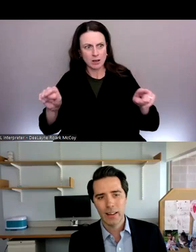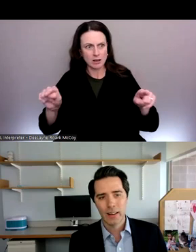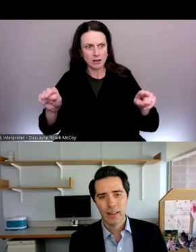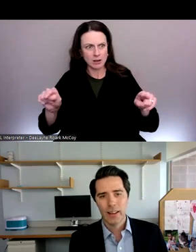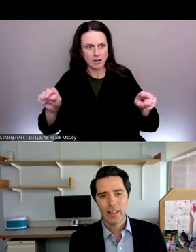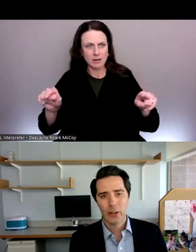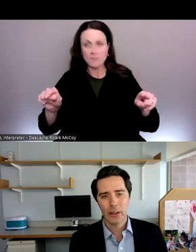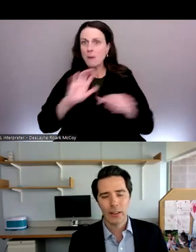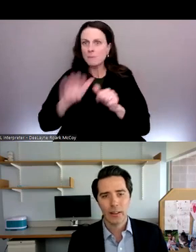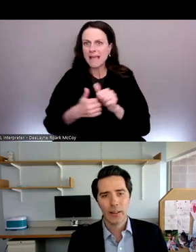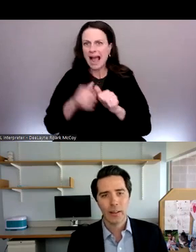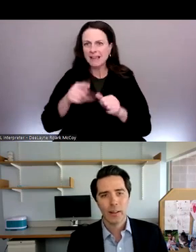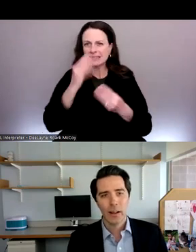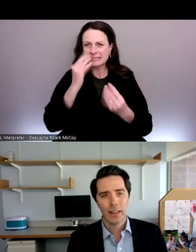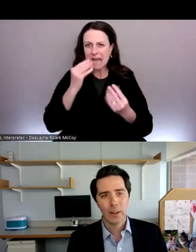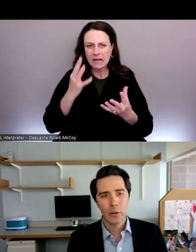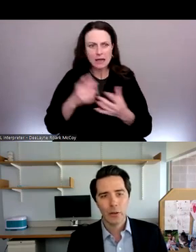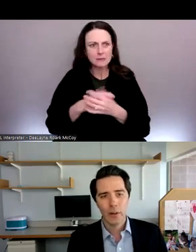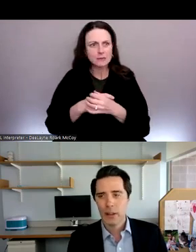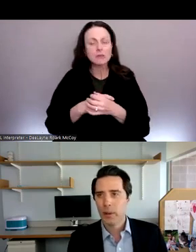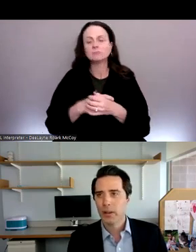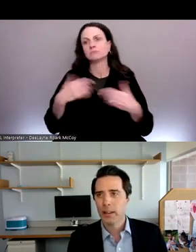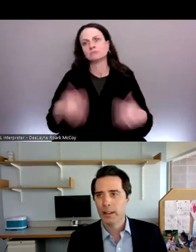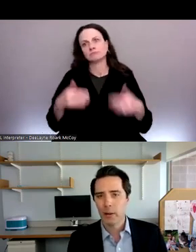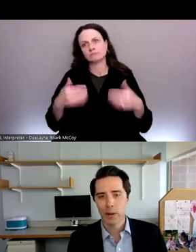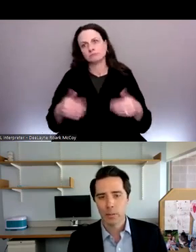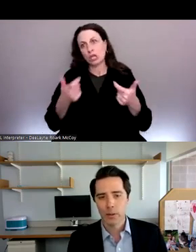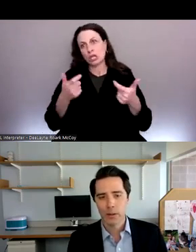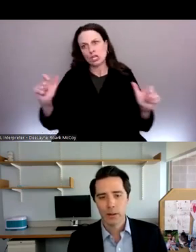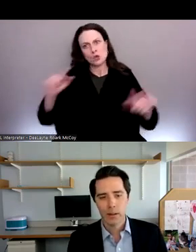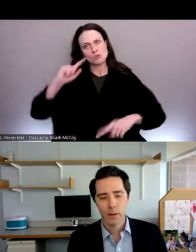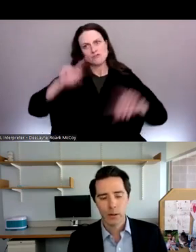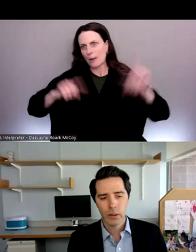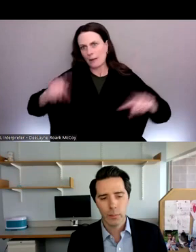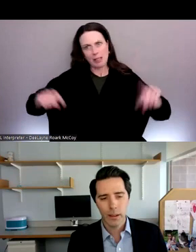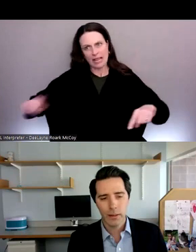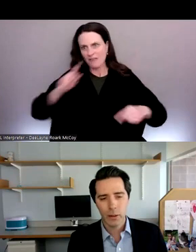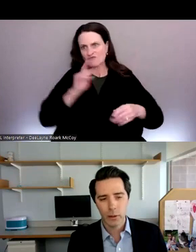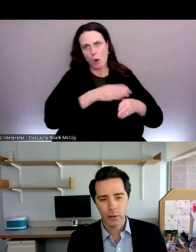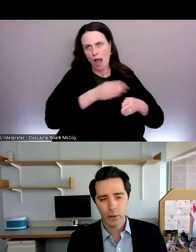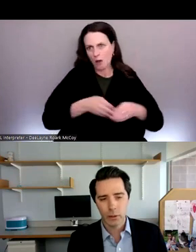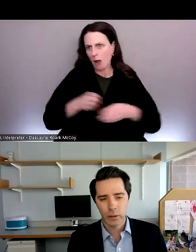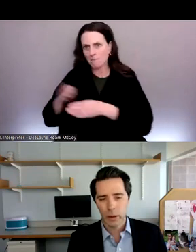data is actually a huge variability in